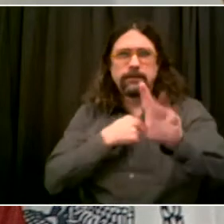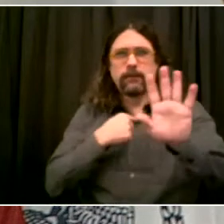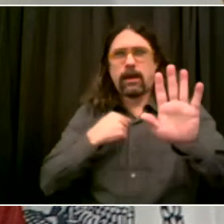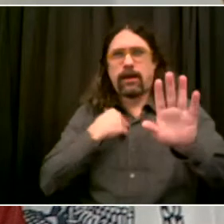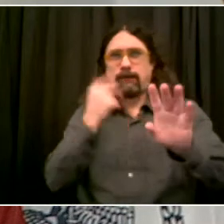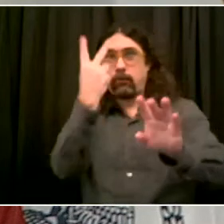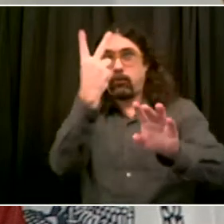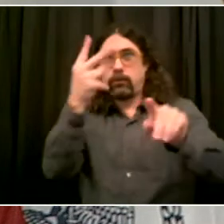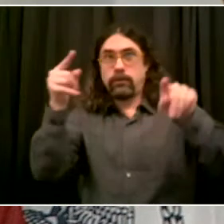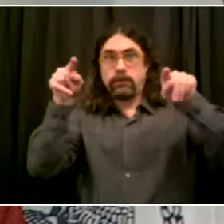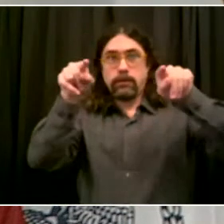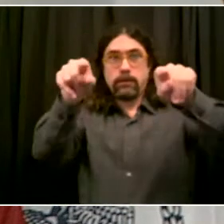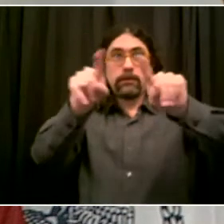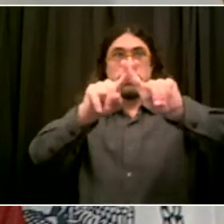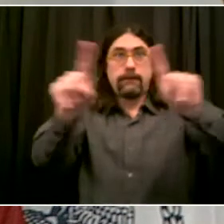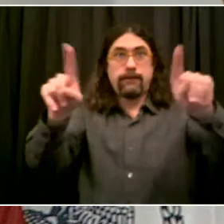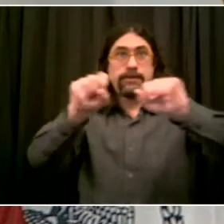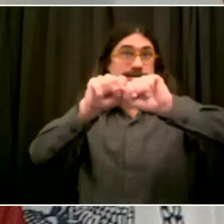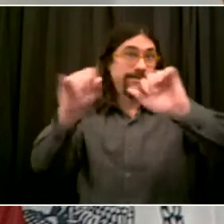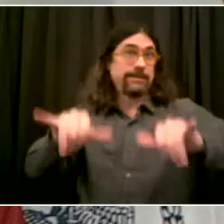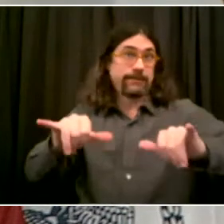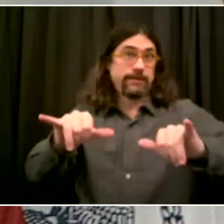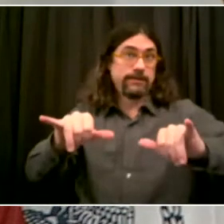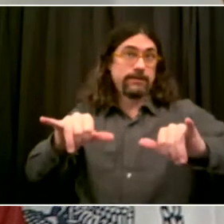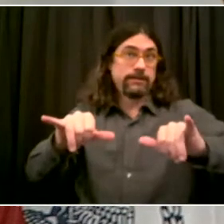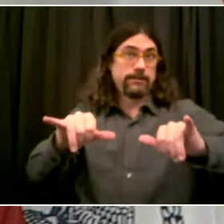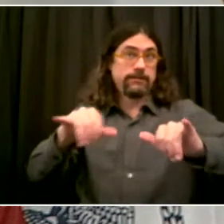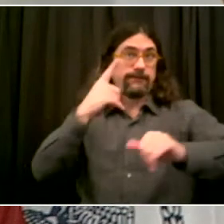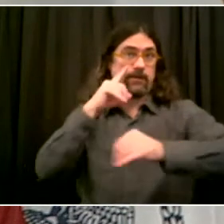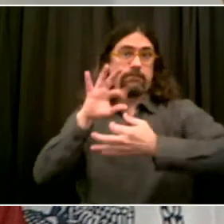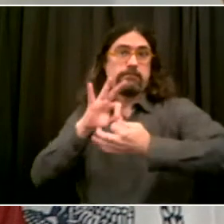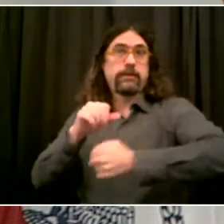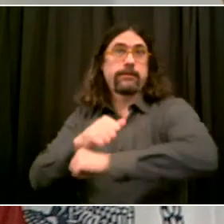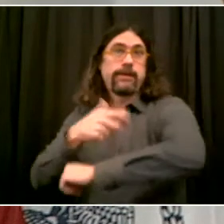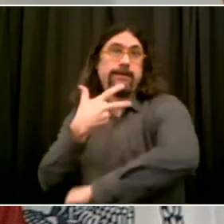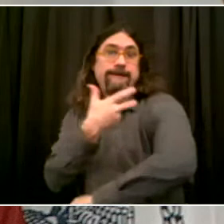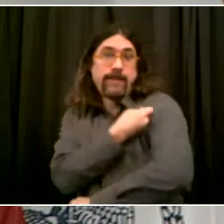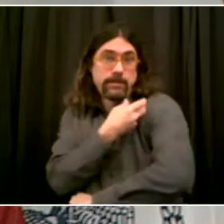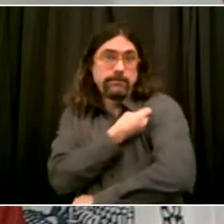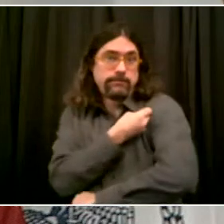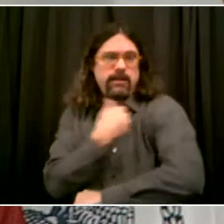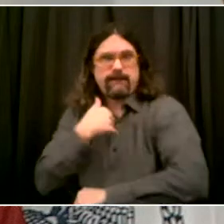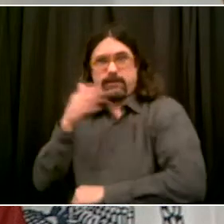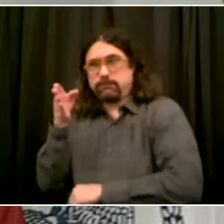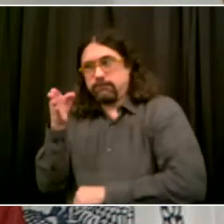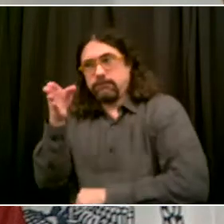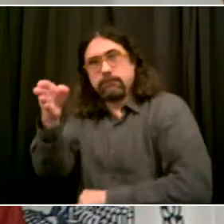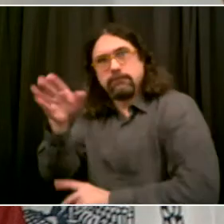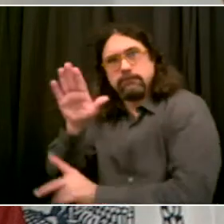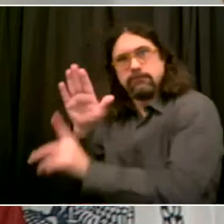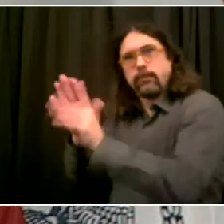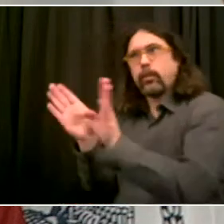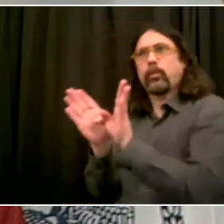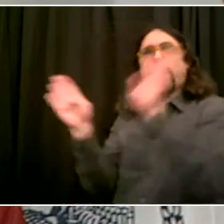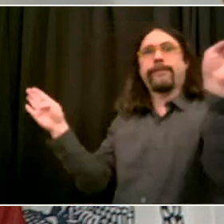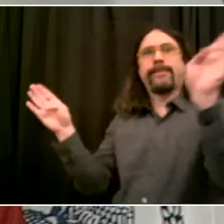SYSTEMS, PUBLIC AND PRIVATE. DOES THE CITY HAVE THE AUTHORITY TO ORDER PRIVATE HEALTH SYSTEMS